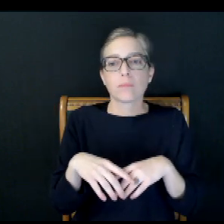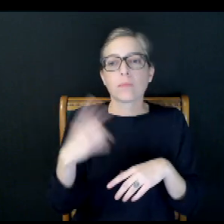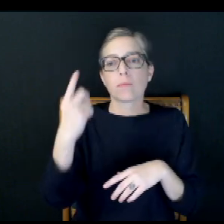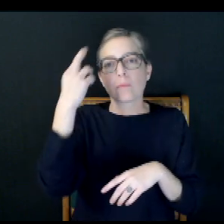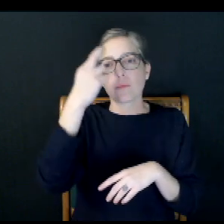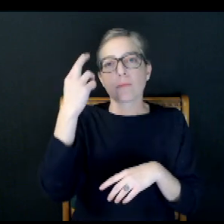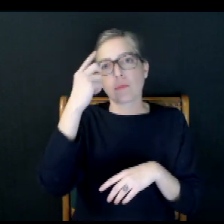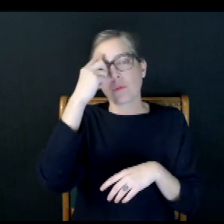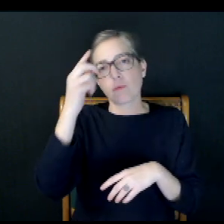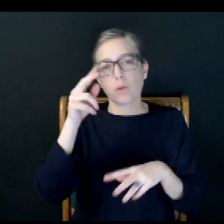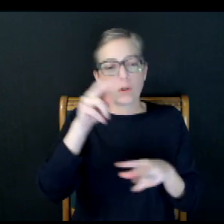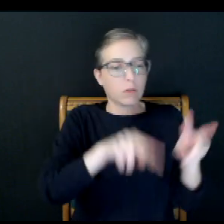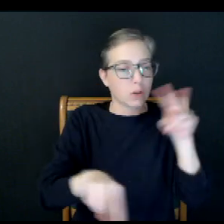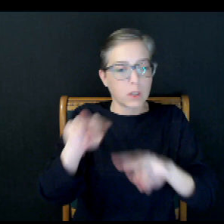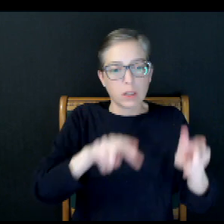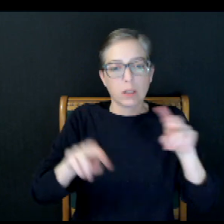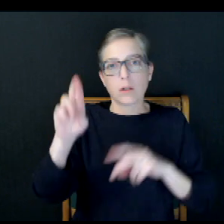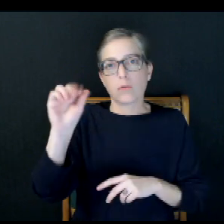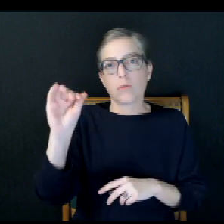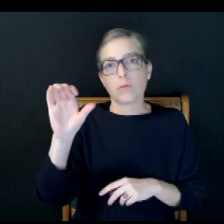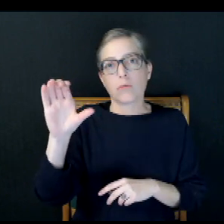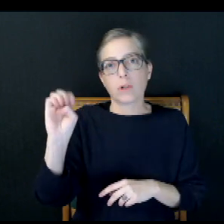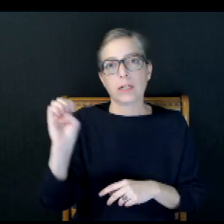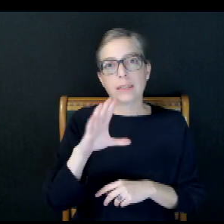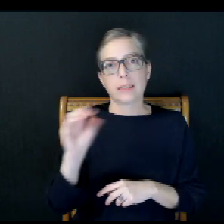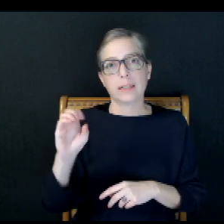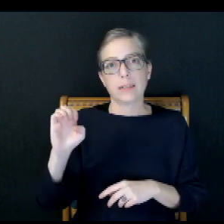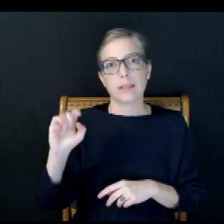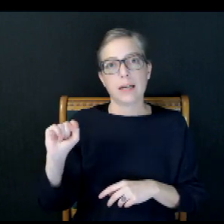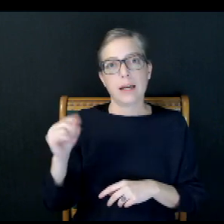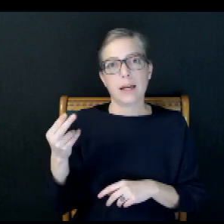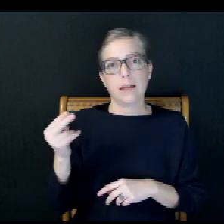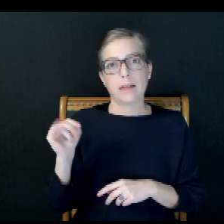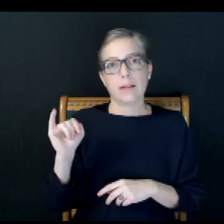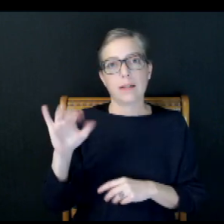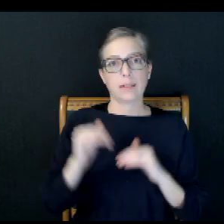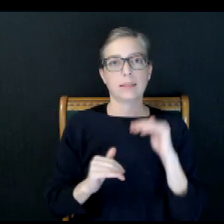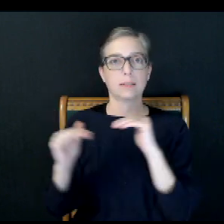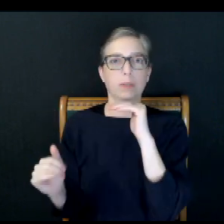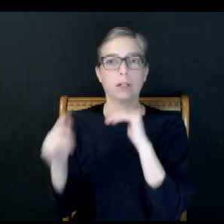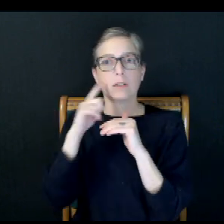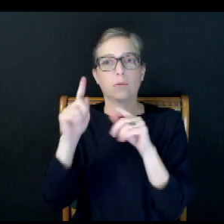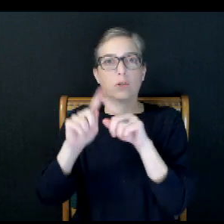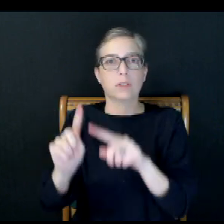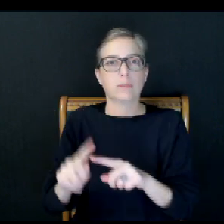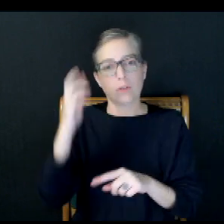For many reasons. We learned several things here.